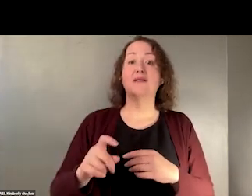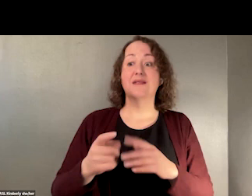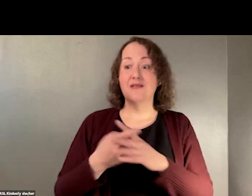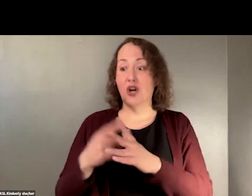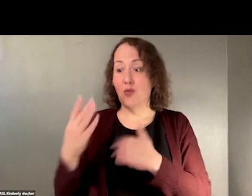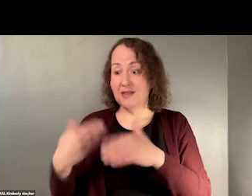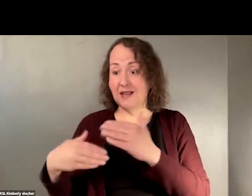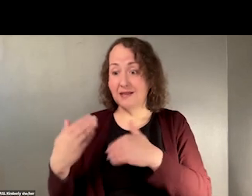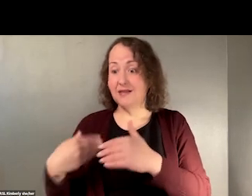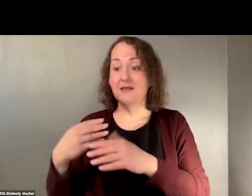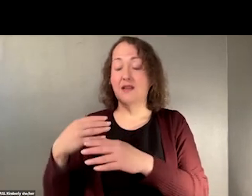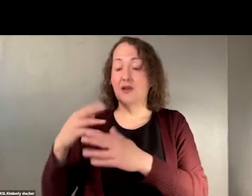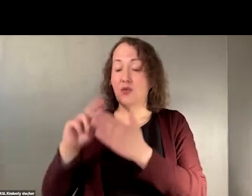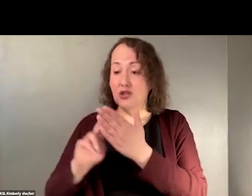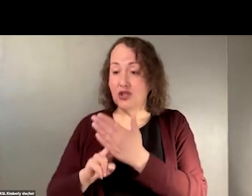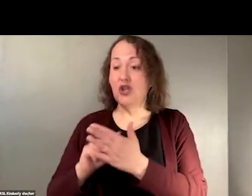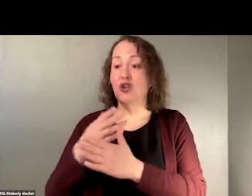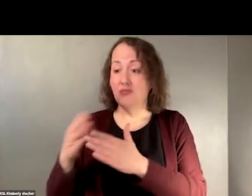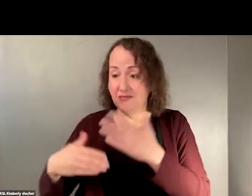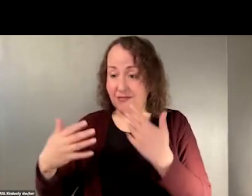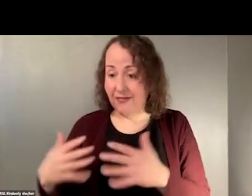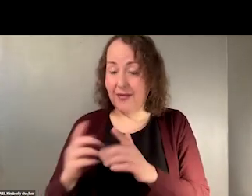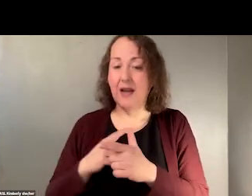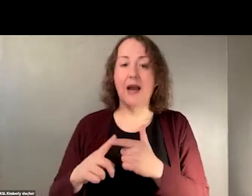registration in the FastLane Travel and Reimbursement System.